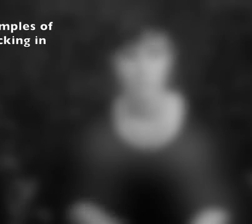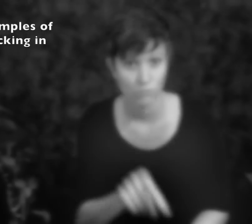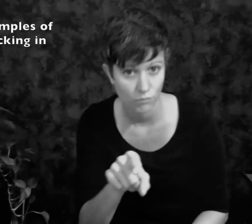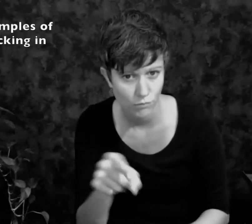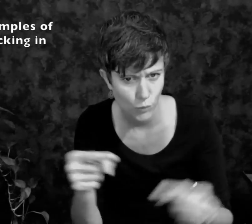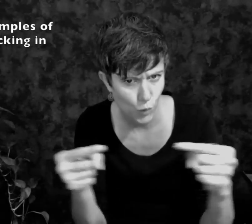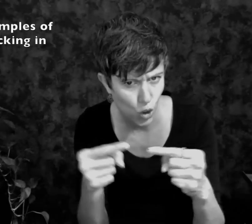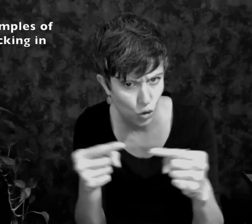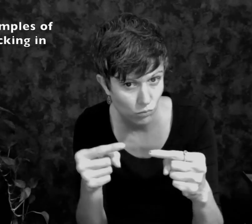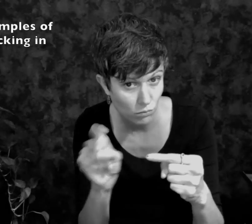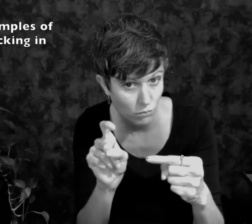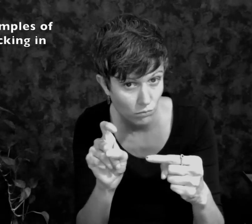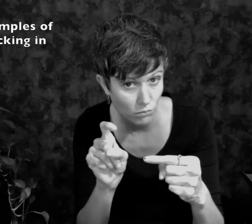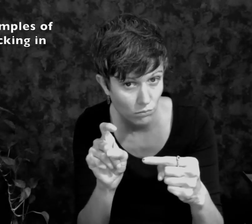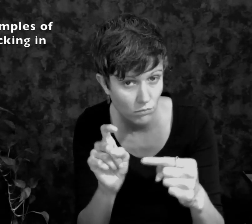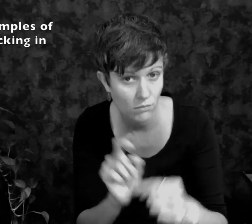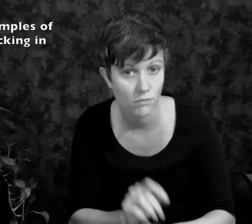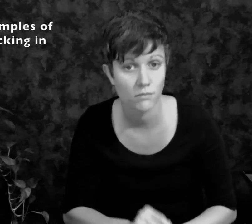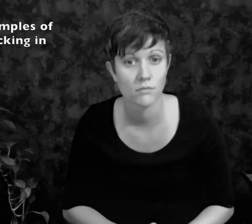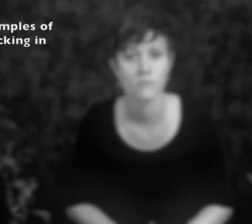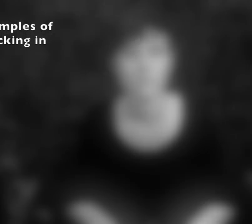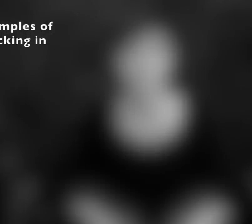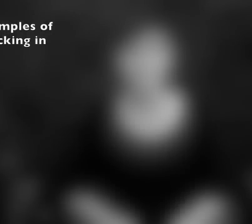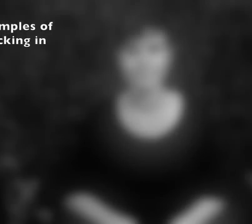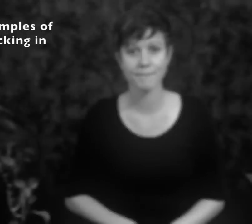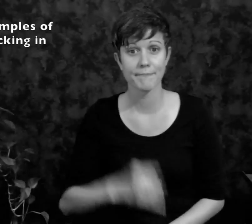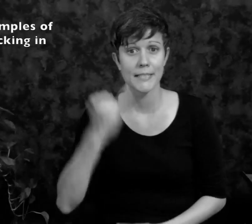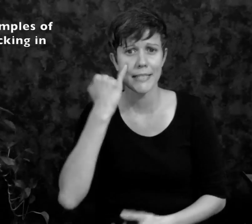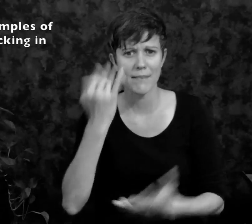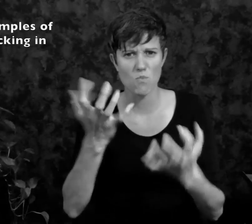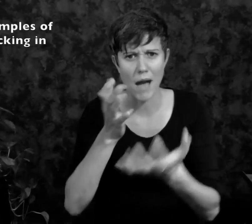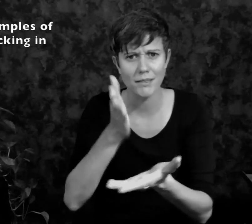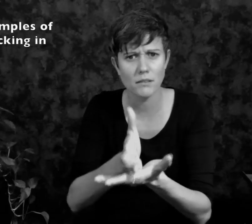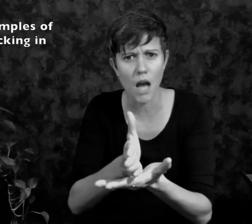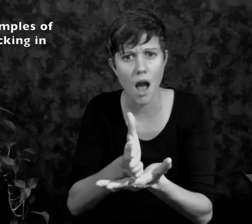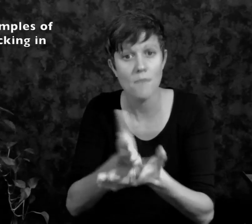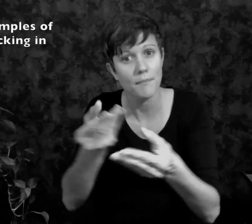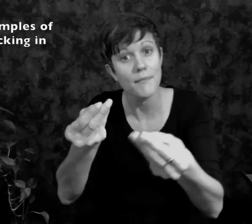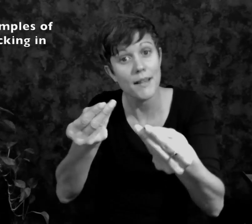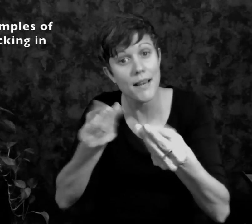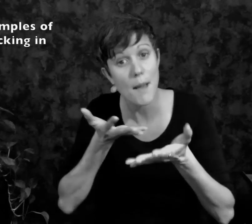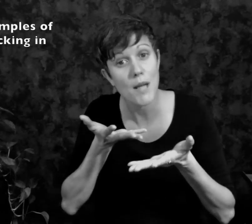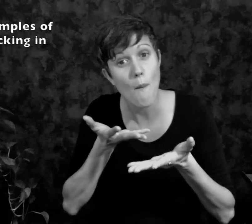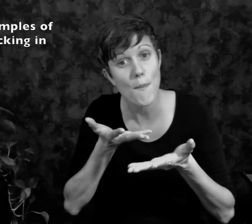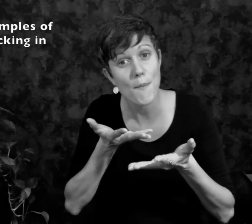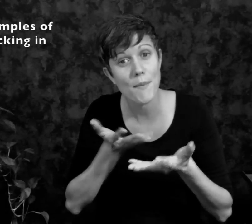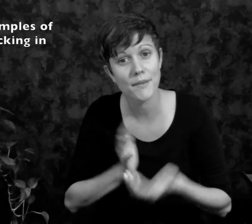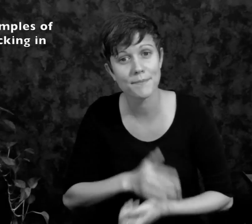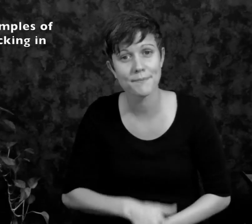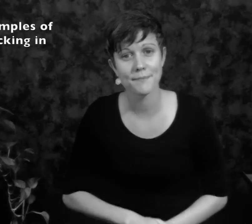Does that hurt? Tell me if you want me to stop.